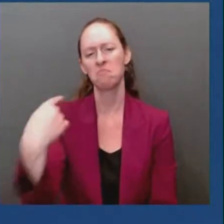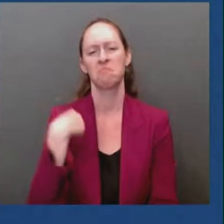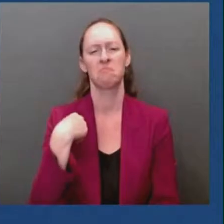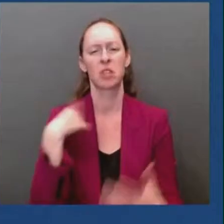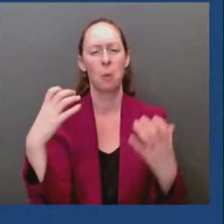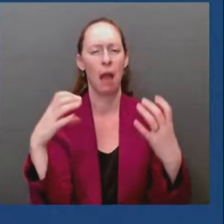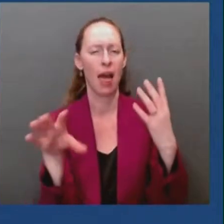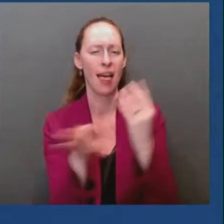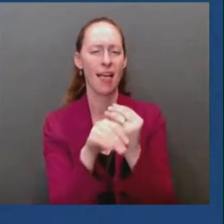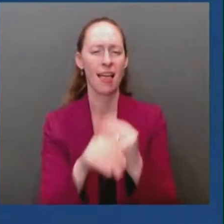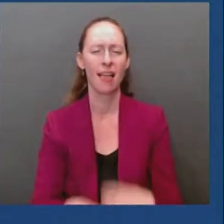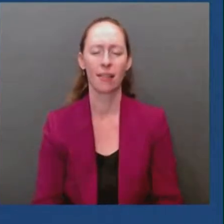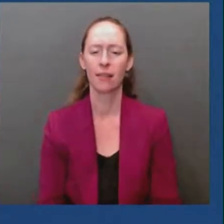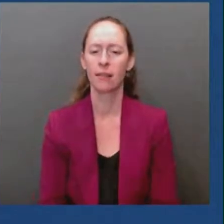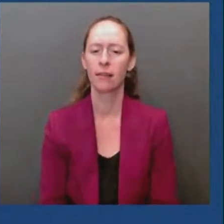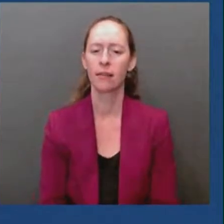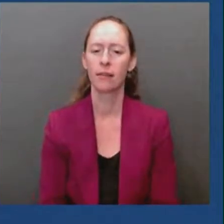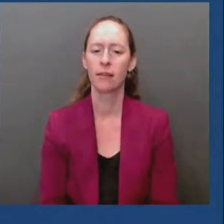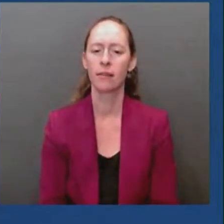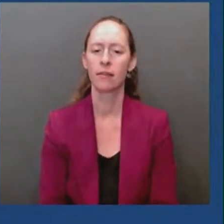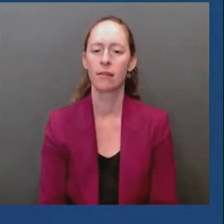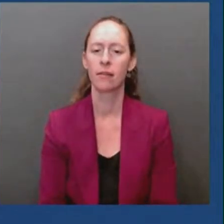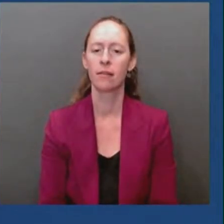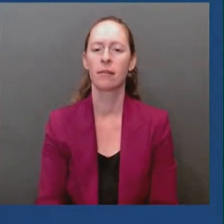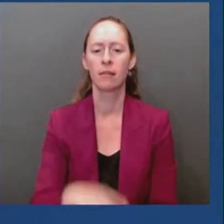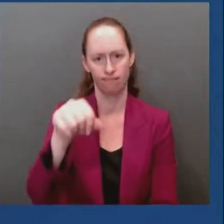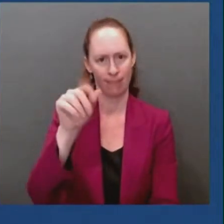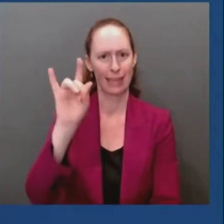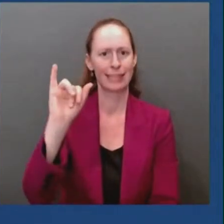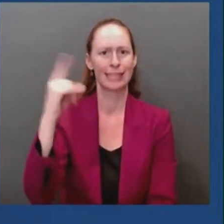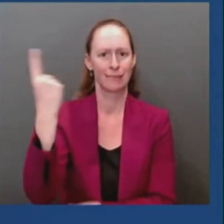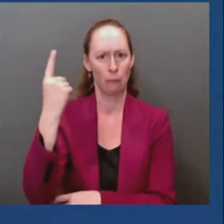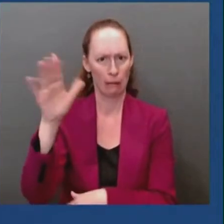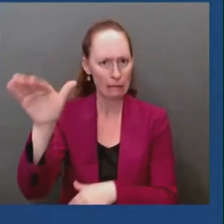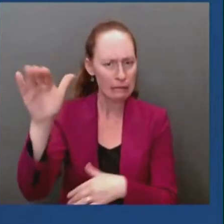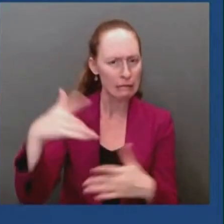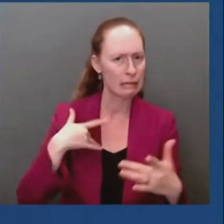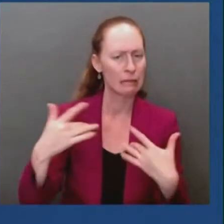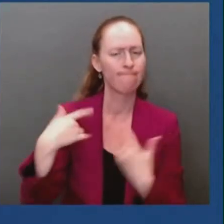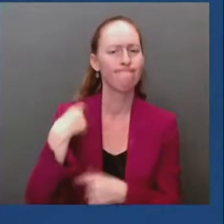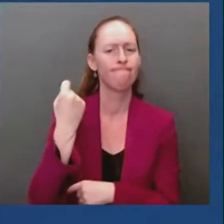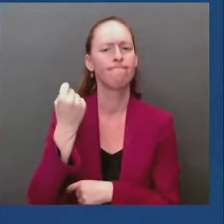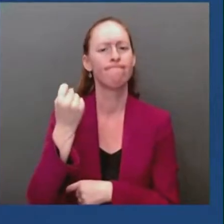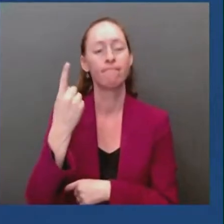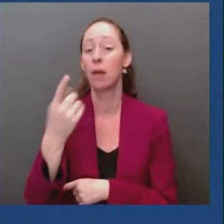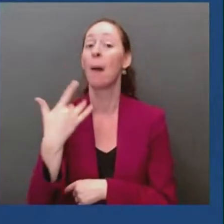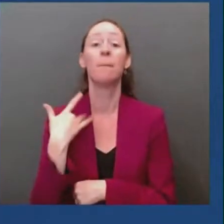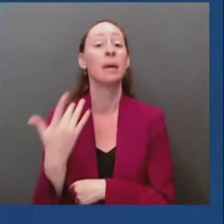FDA IS VERY ENGAGED AND AWARE OF. MAYBE I WILL ADD, DR. JHA,